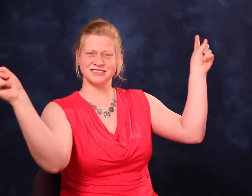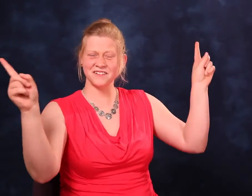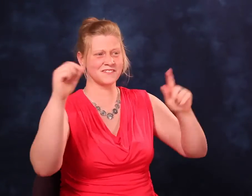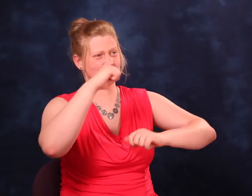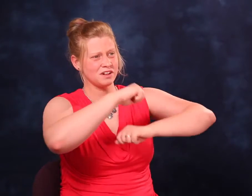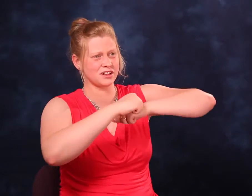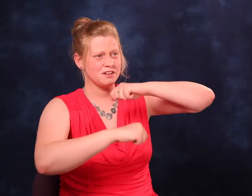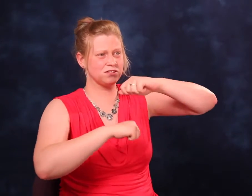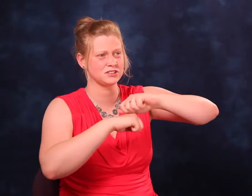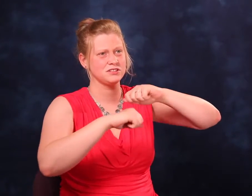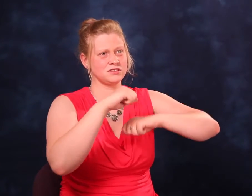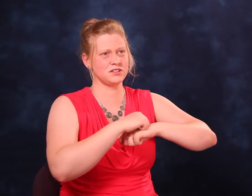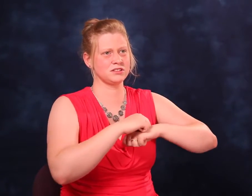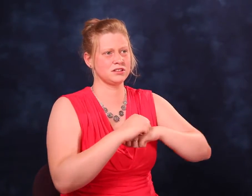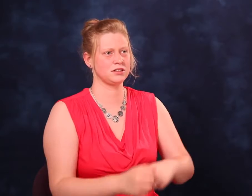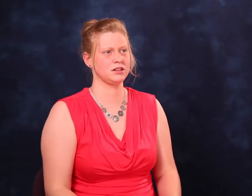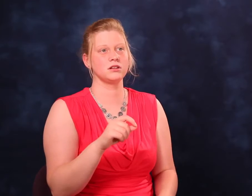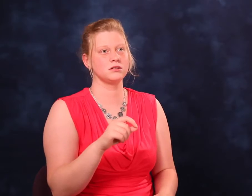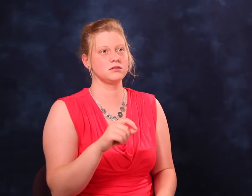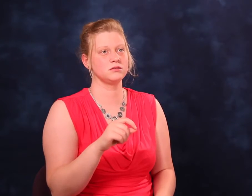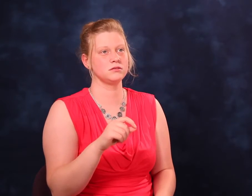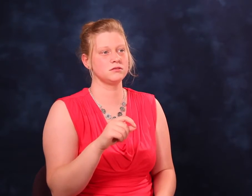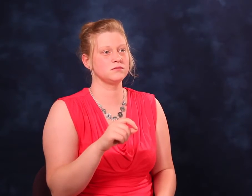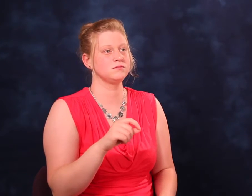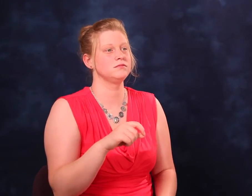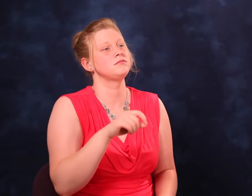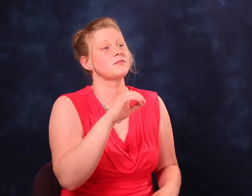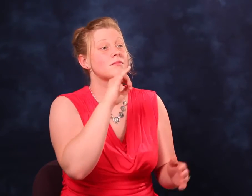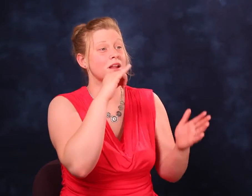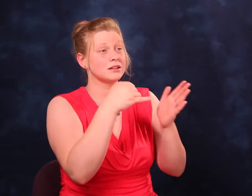two entirely different structures. Therefore,